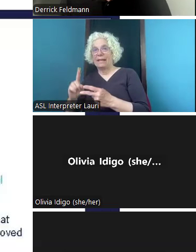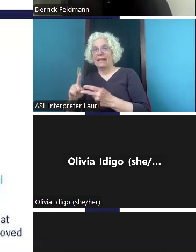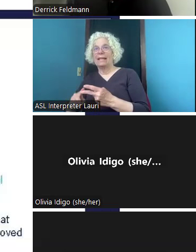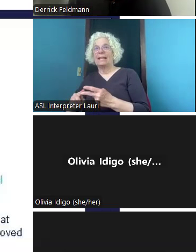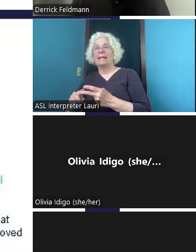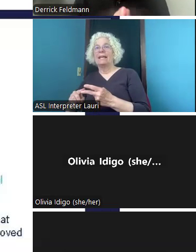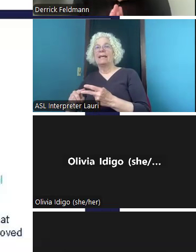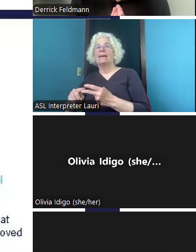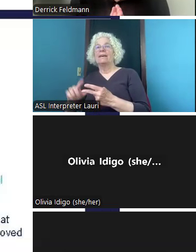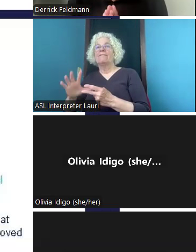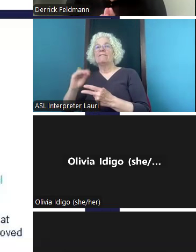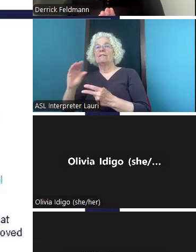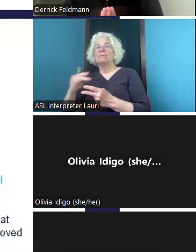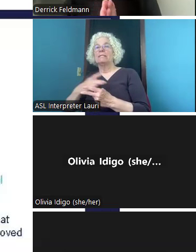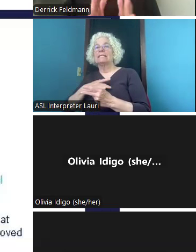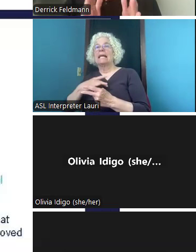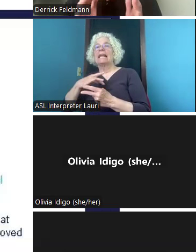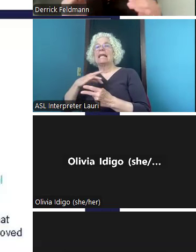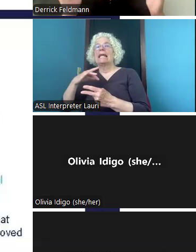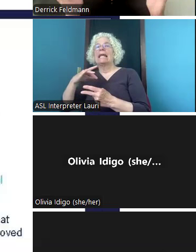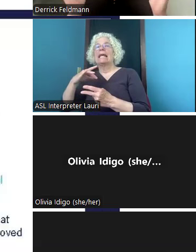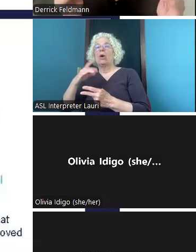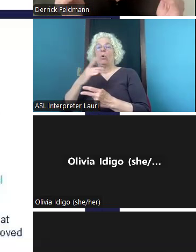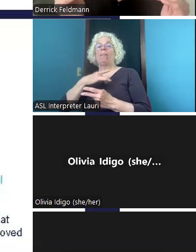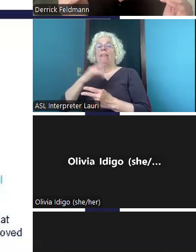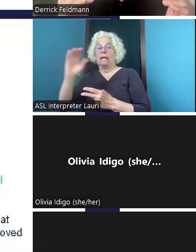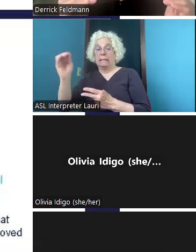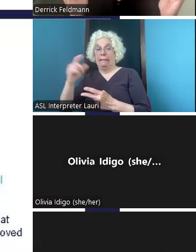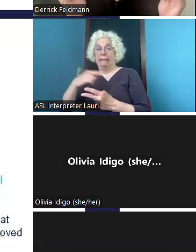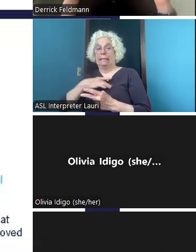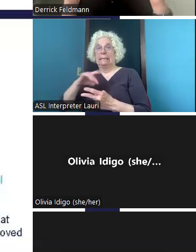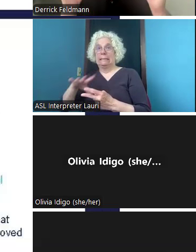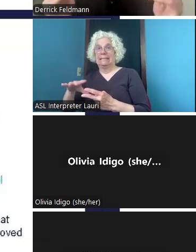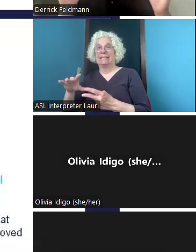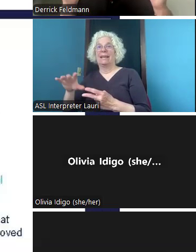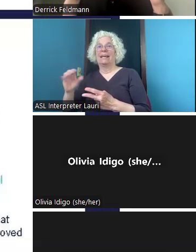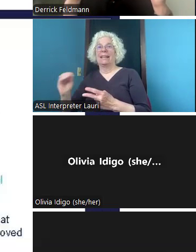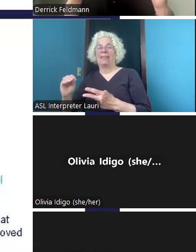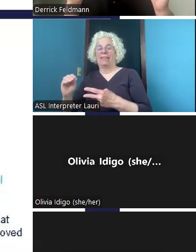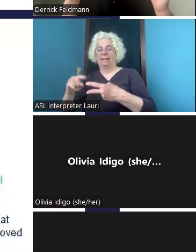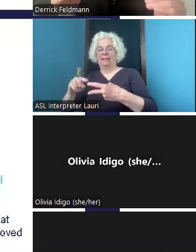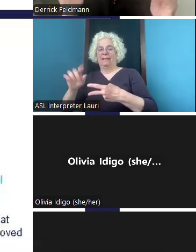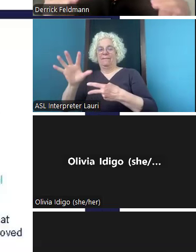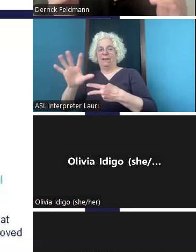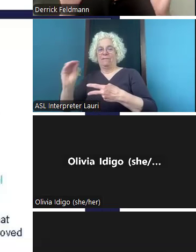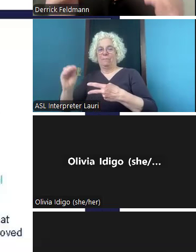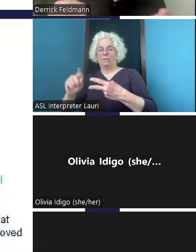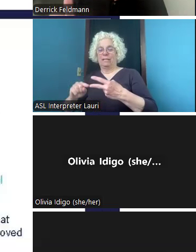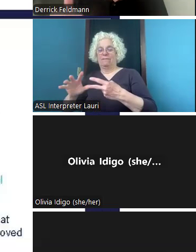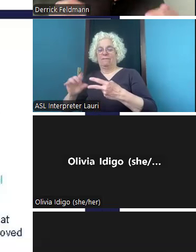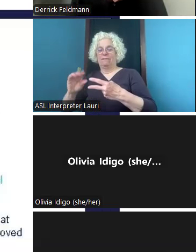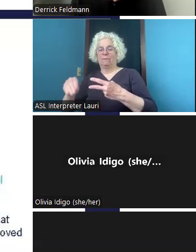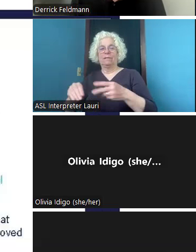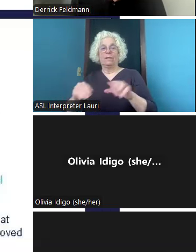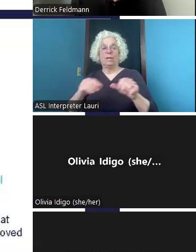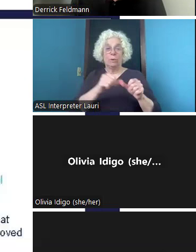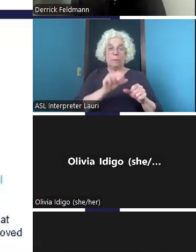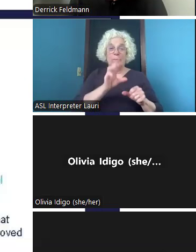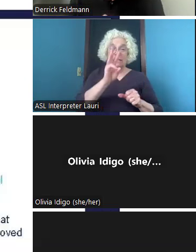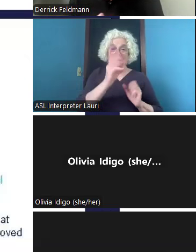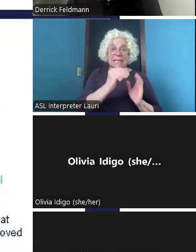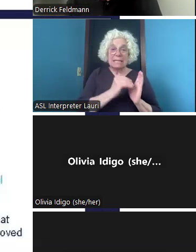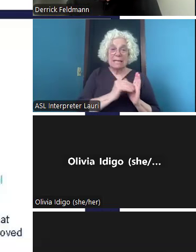So what that means. Is that we had 12,000...or we had 6,400 people...